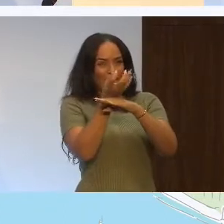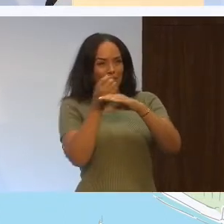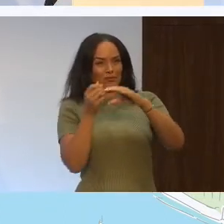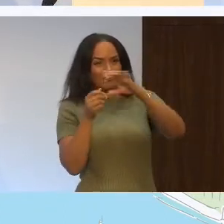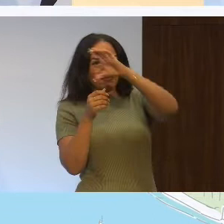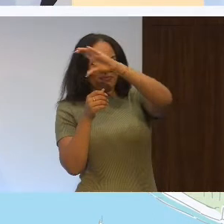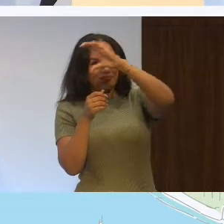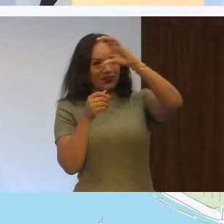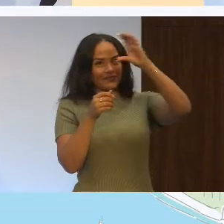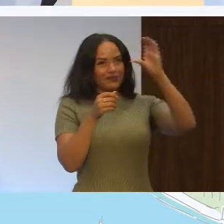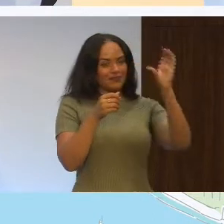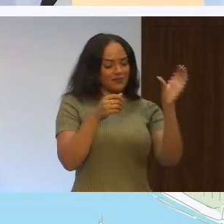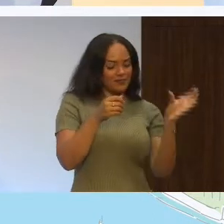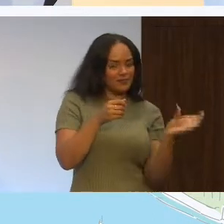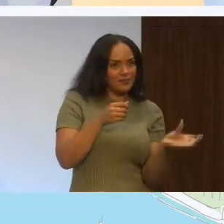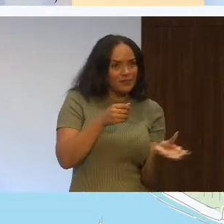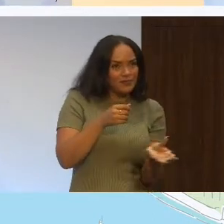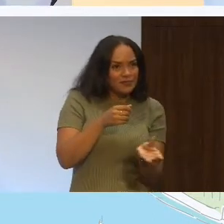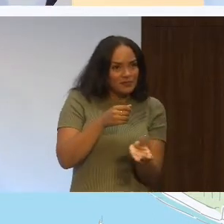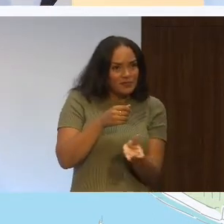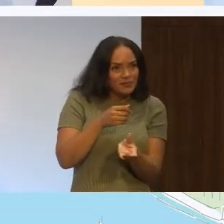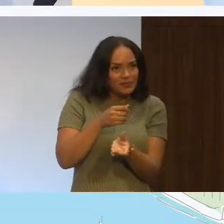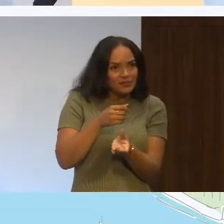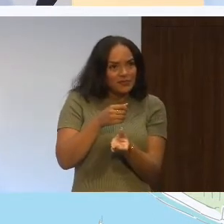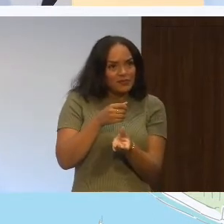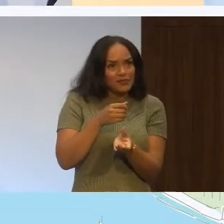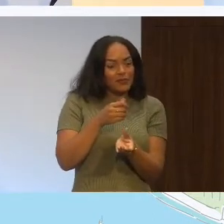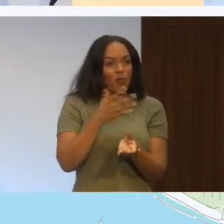This is inside the inner ear and it's telling you your head position when you move your head.